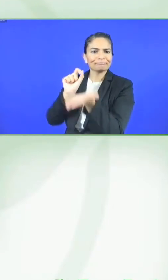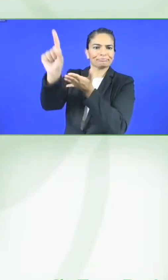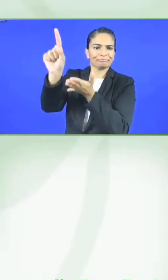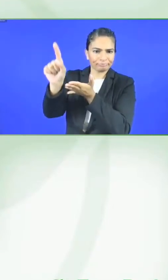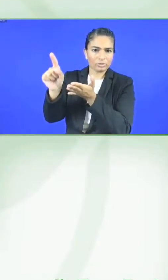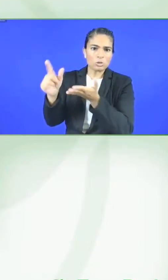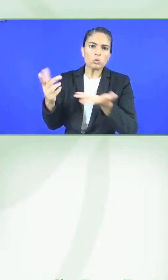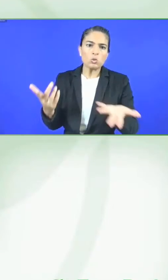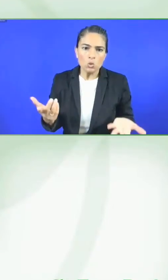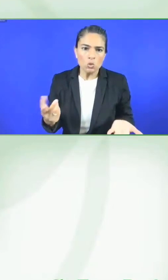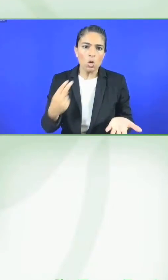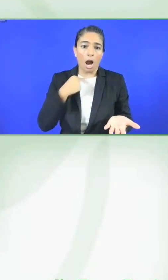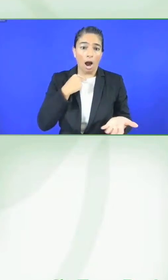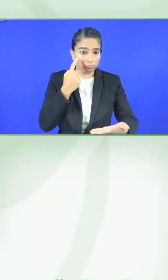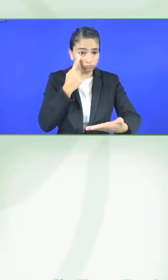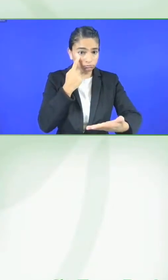on your paper.